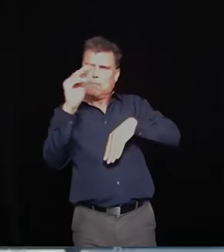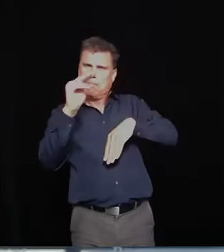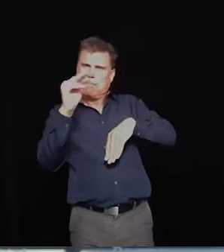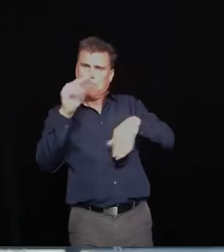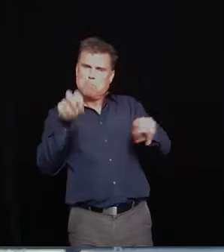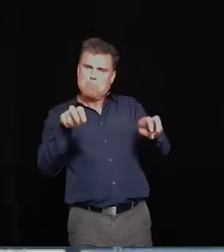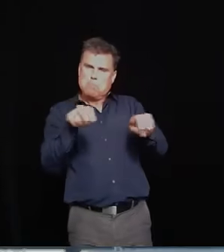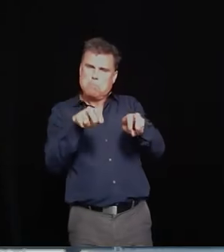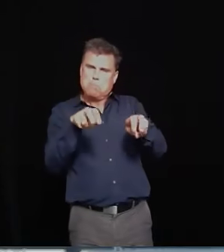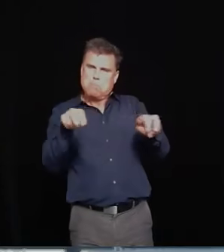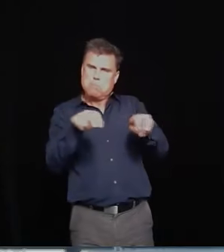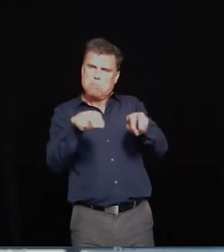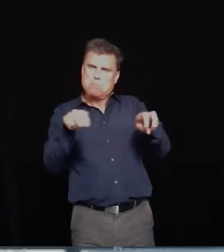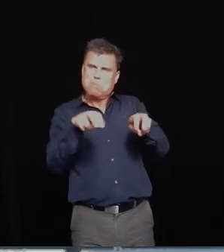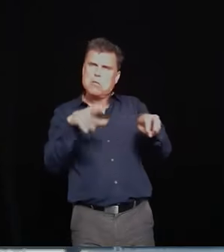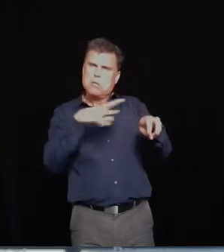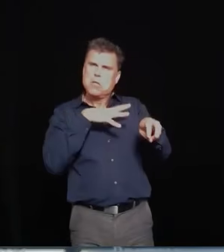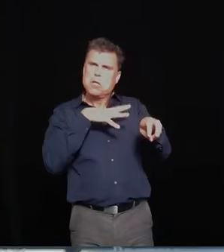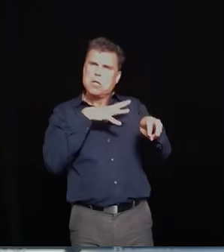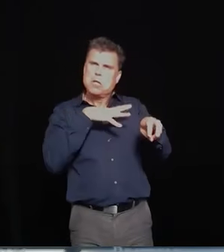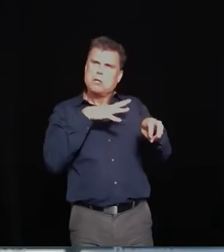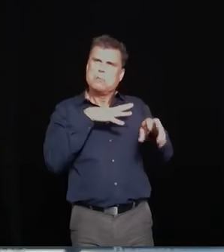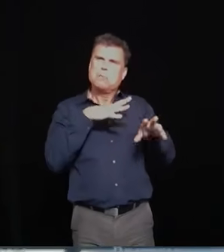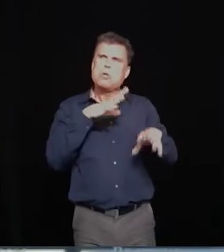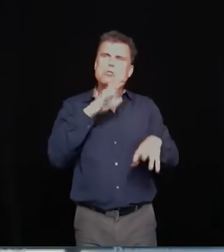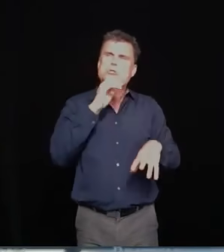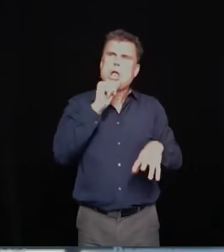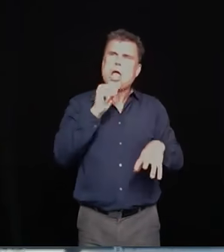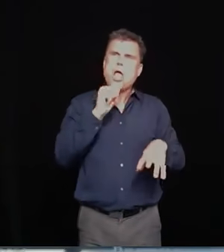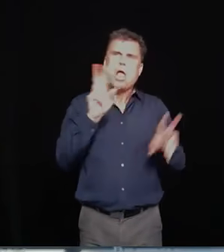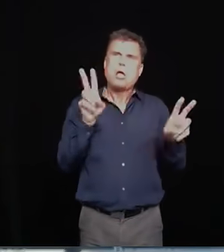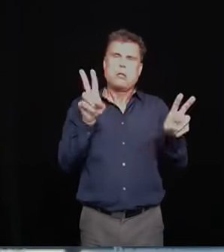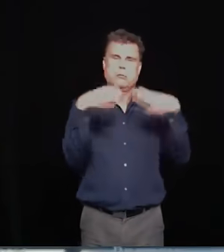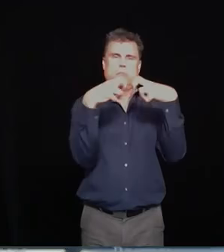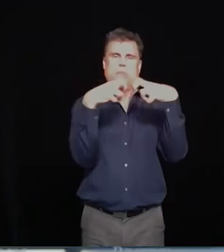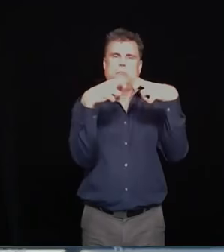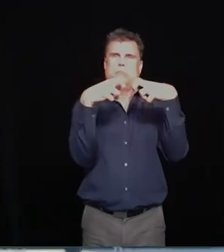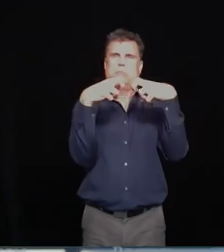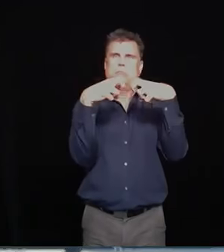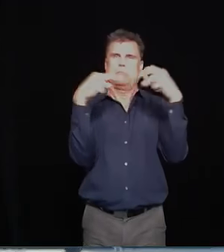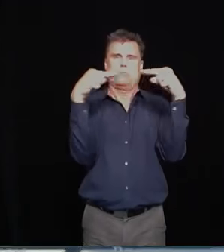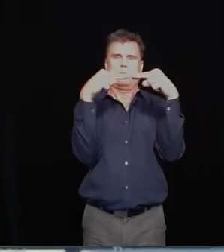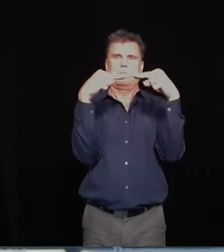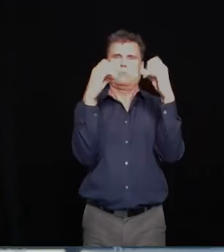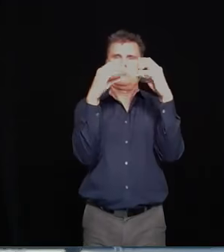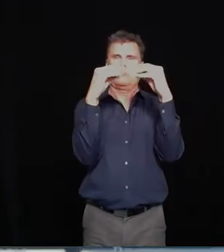Thank you very much and we are happy to take your questions. Thank you minister and as a reminder to